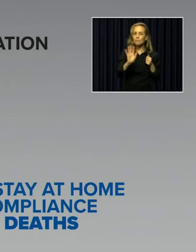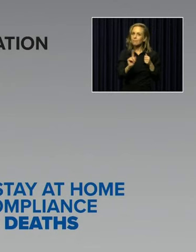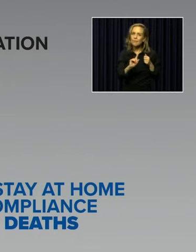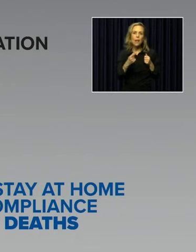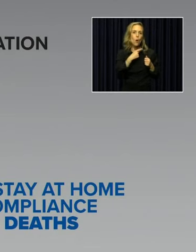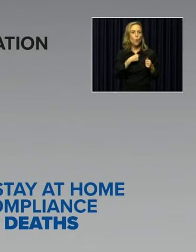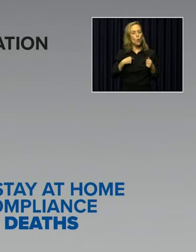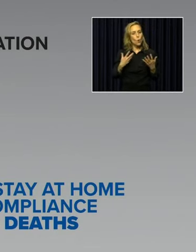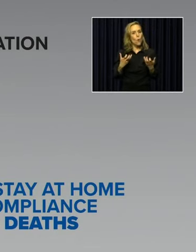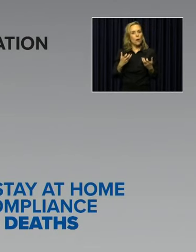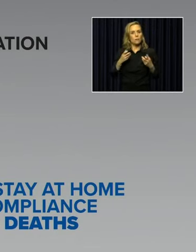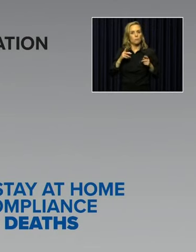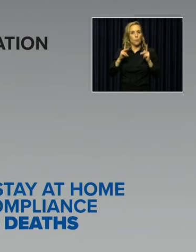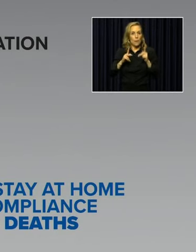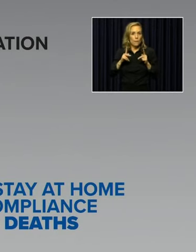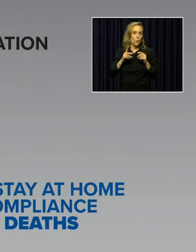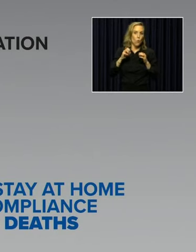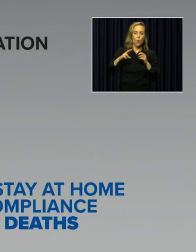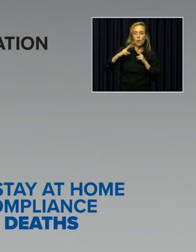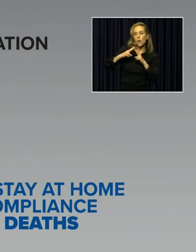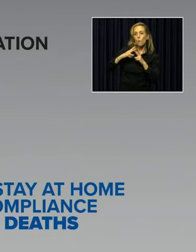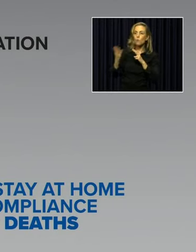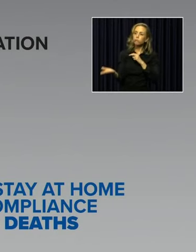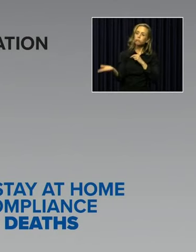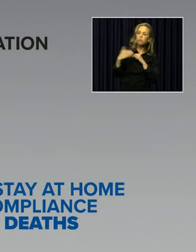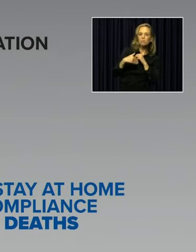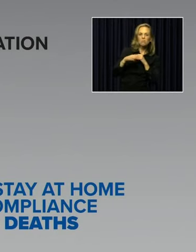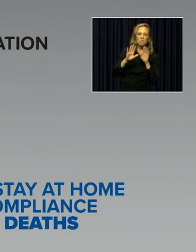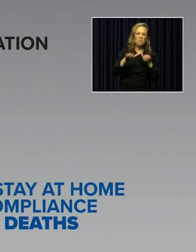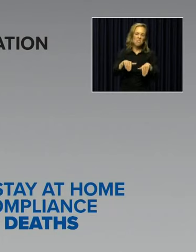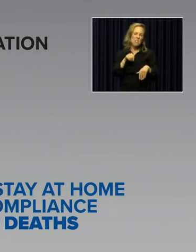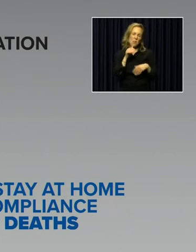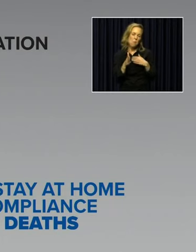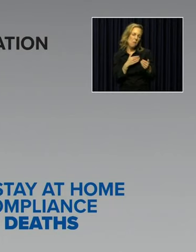DUTY. YOU ARE. SOUNDS STRANGE. IT WOULD HAVE BEEN FOUR MONTHS